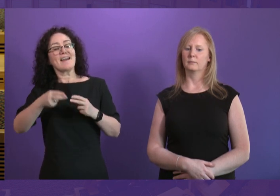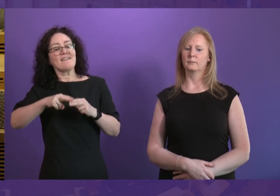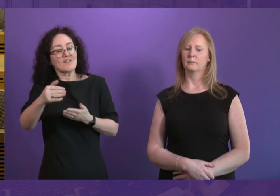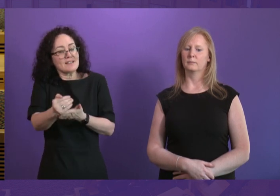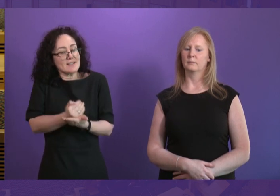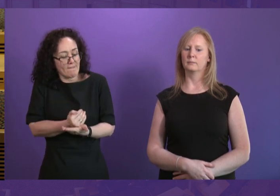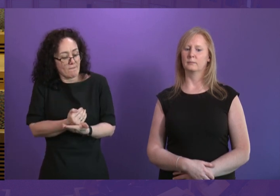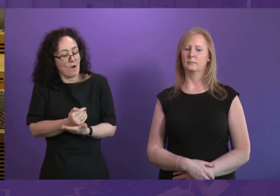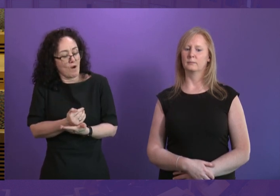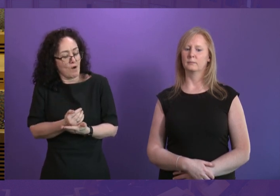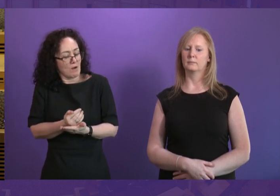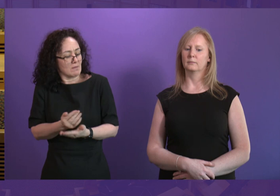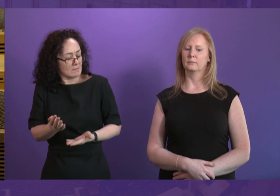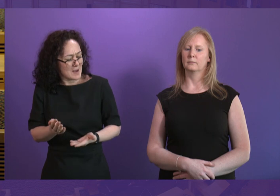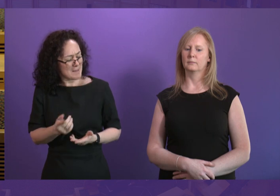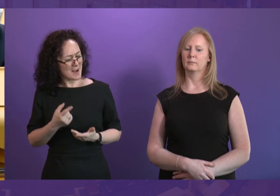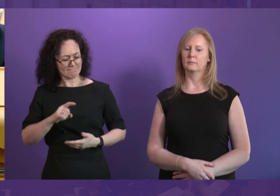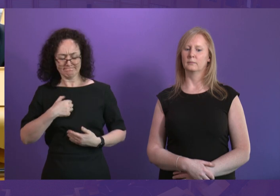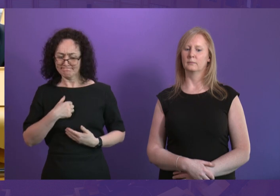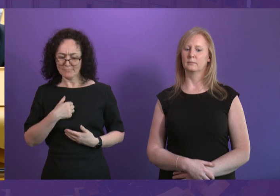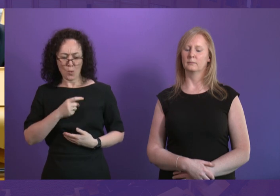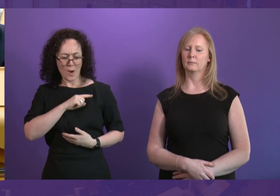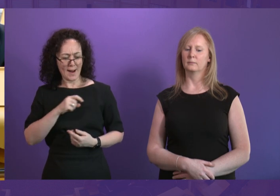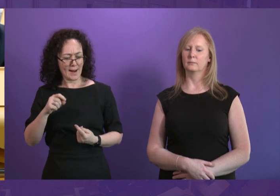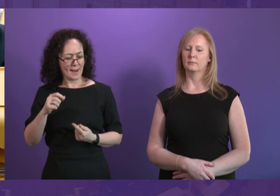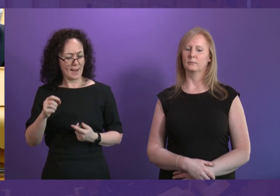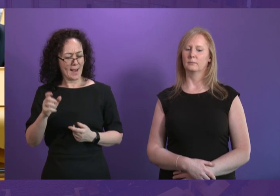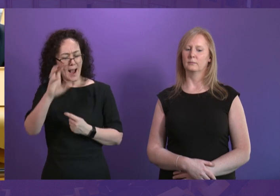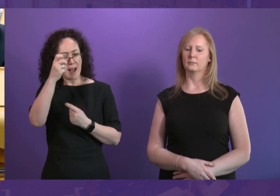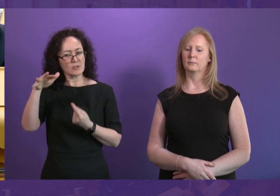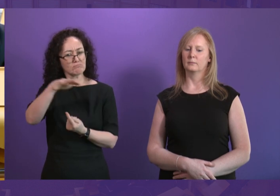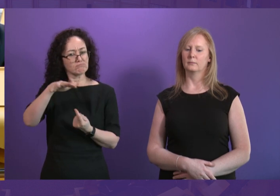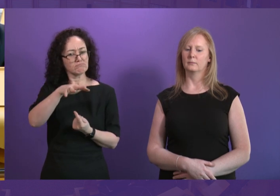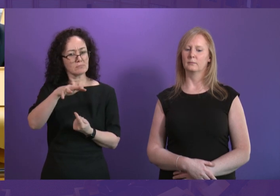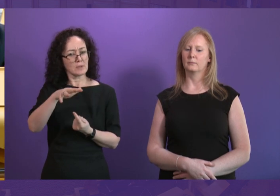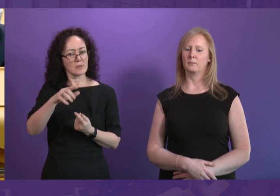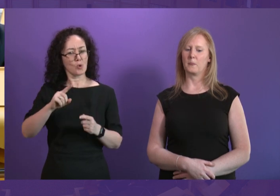not immediately tasked in this case is not something that I have information on now,